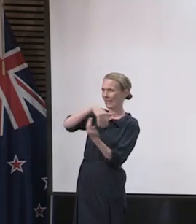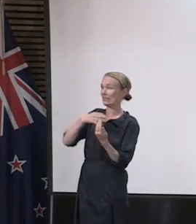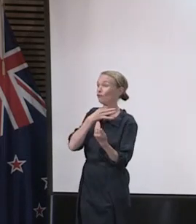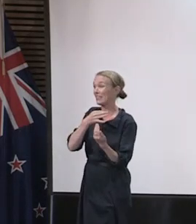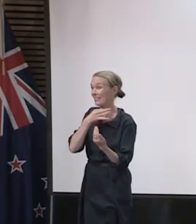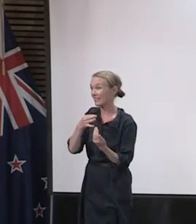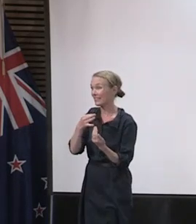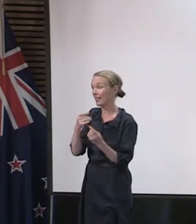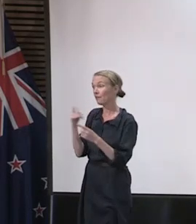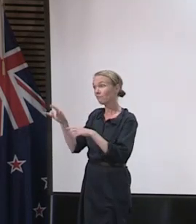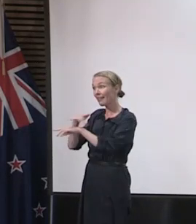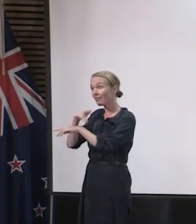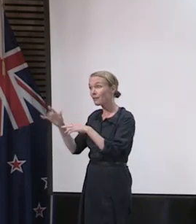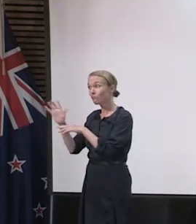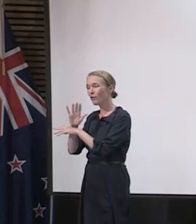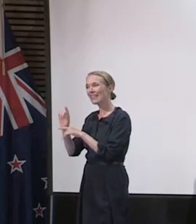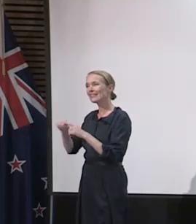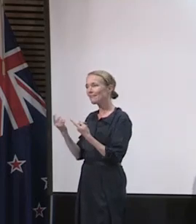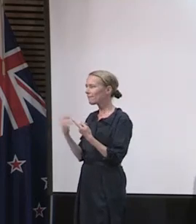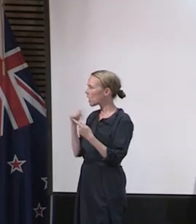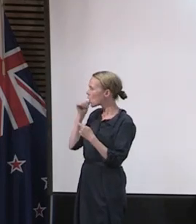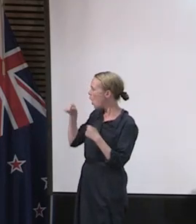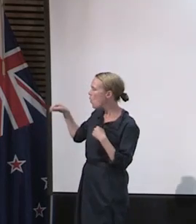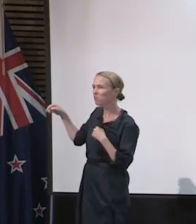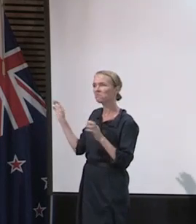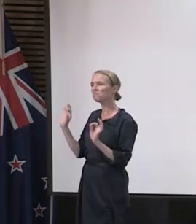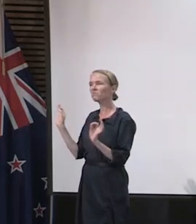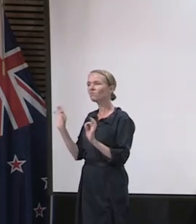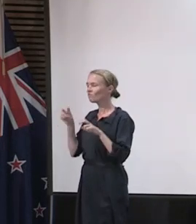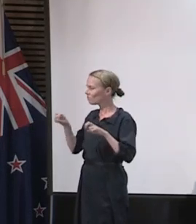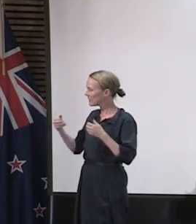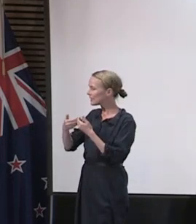we are working on are ways that we can - in this